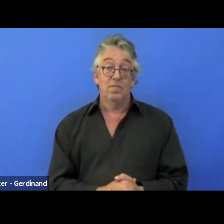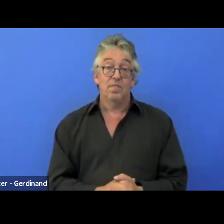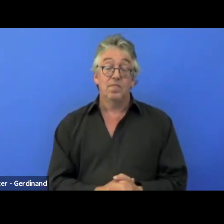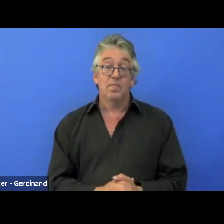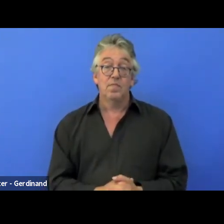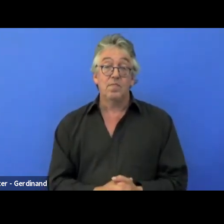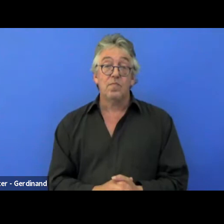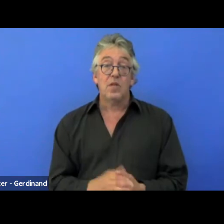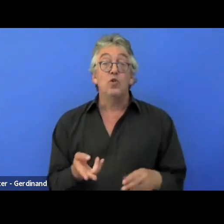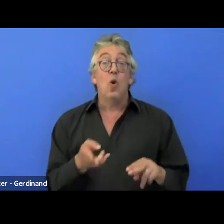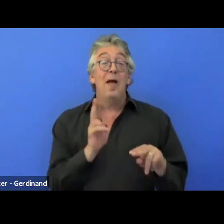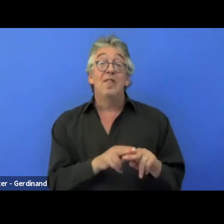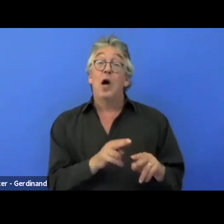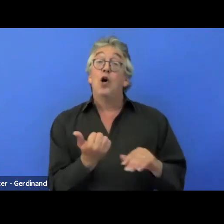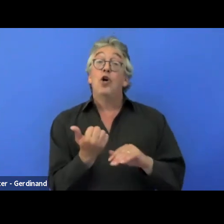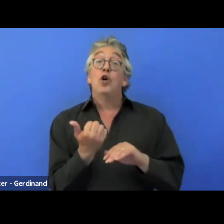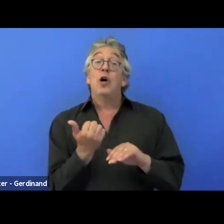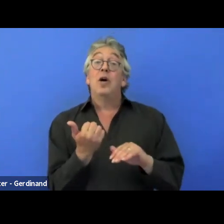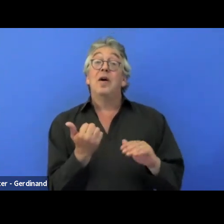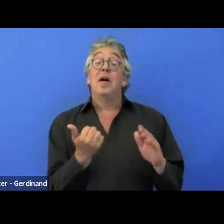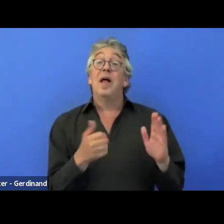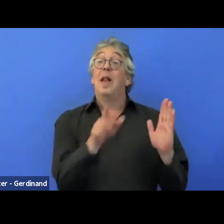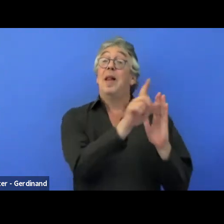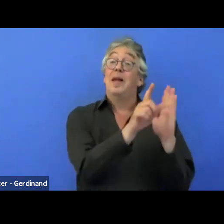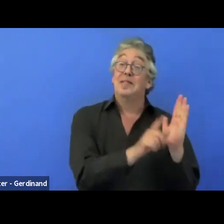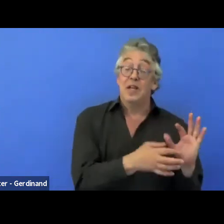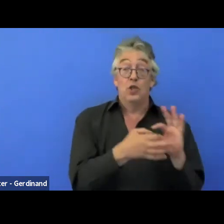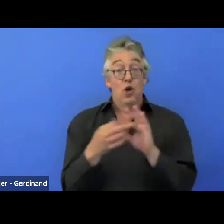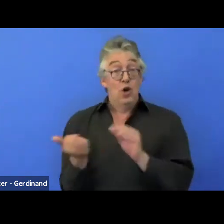linked to legislation are well interpreted and implemented